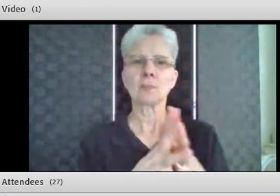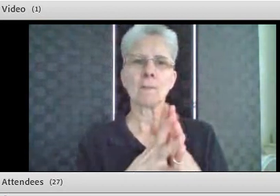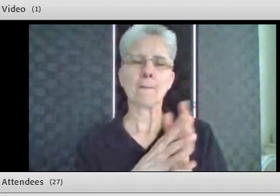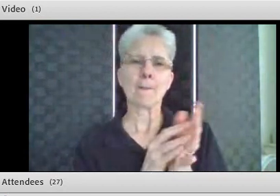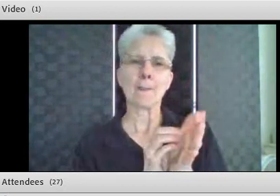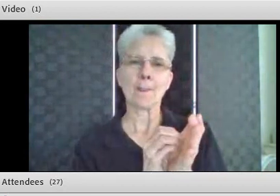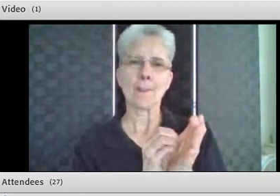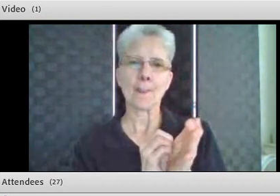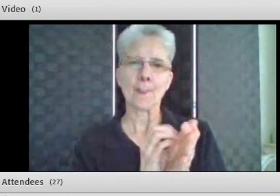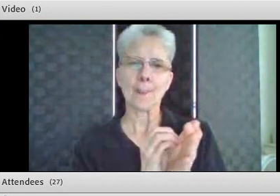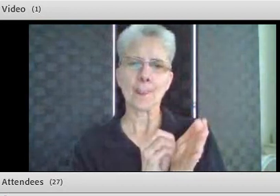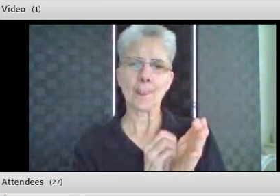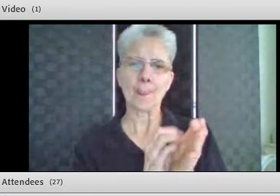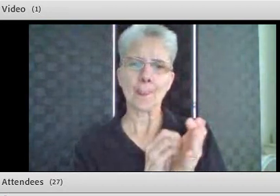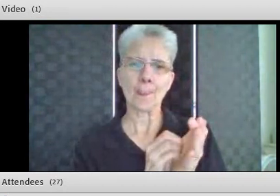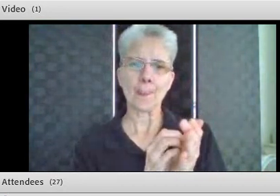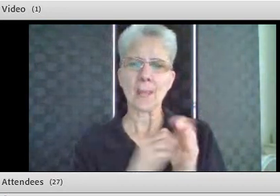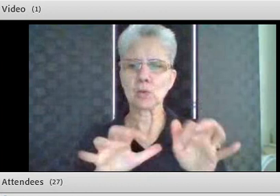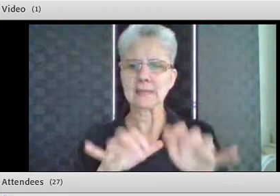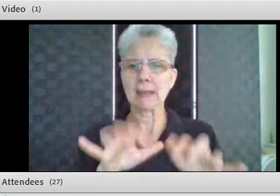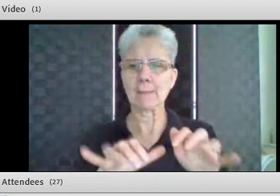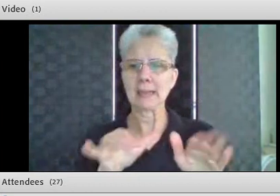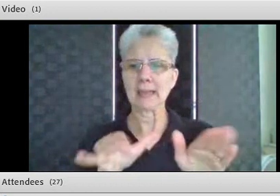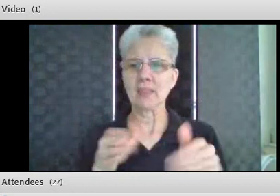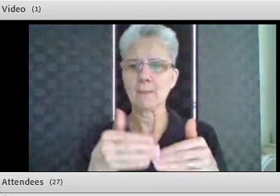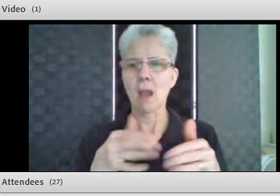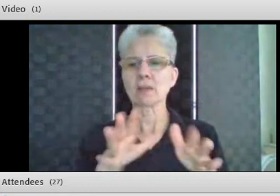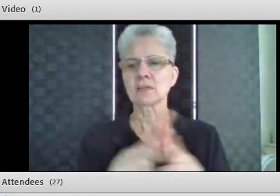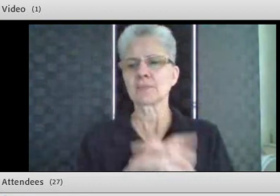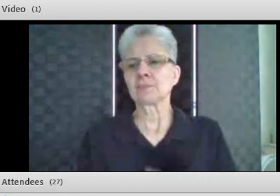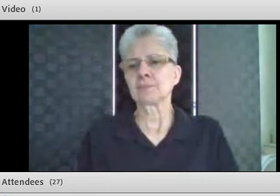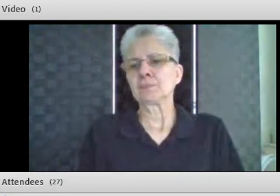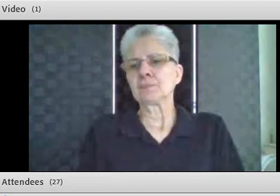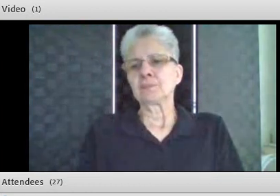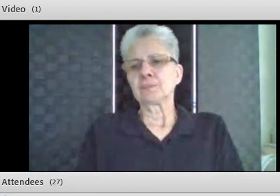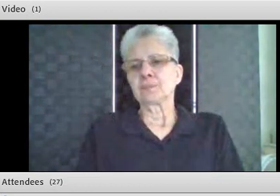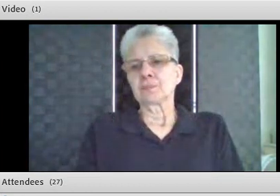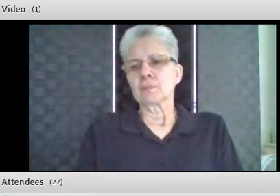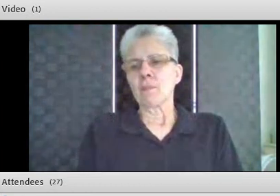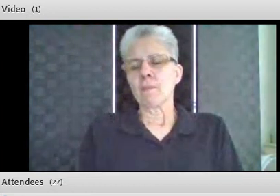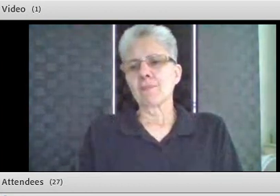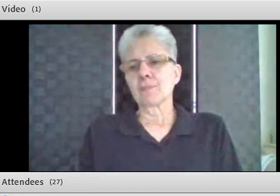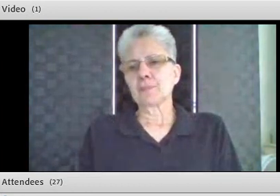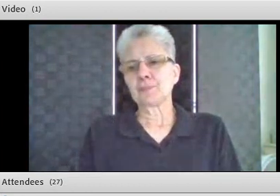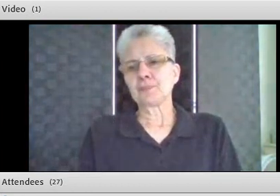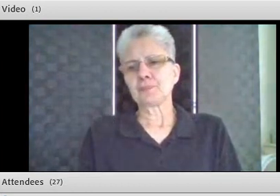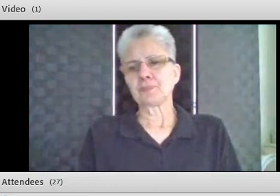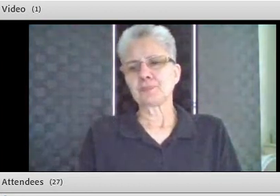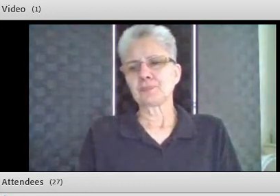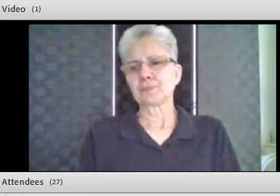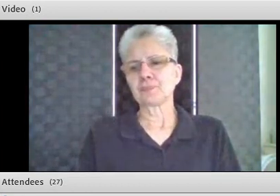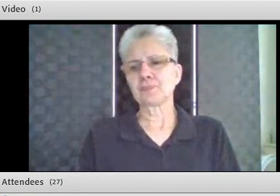so, you know, it's definitely worth getting into more. Ryan: You know, and Lindsey...